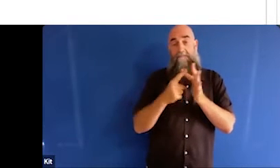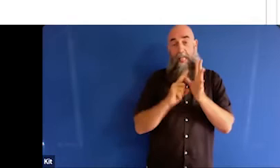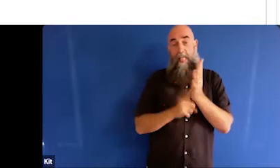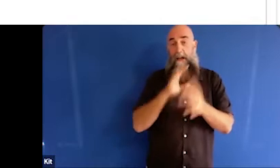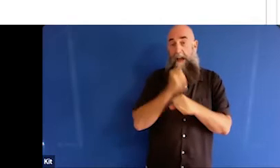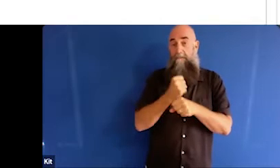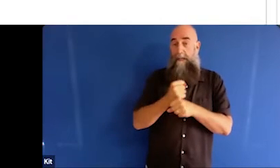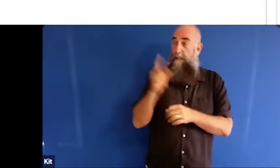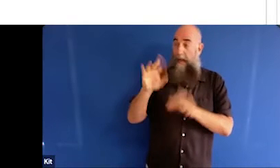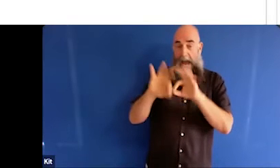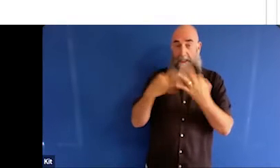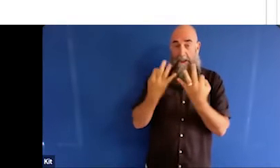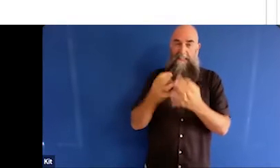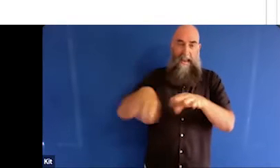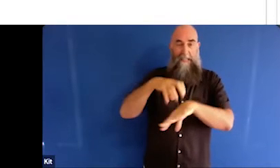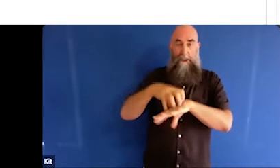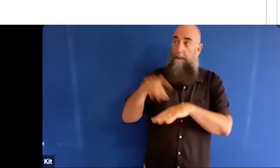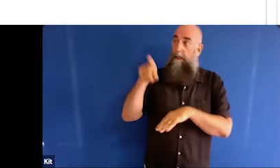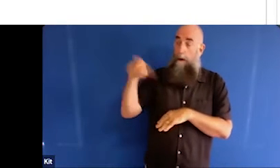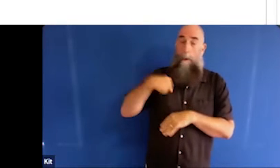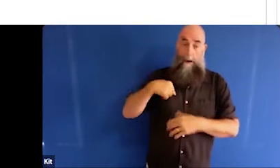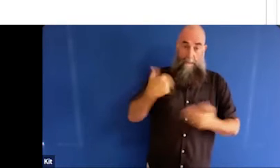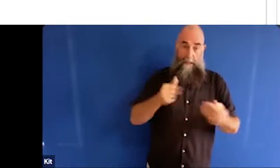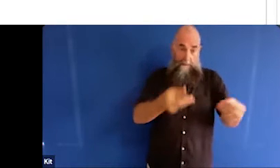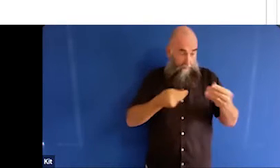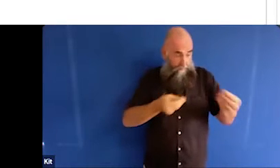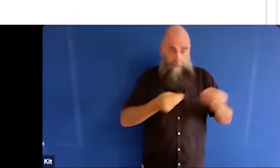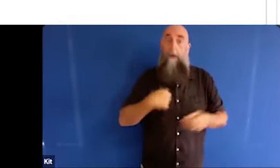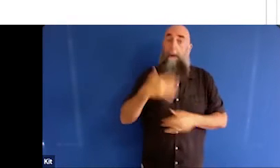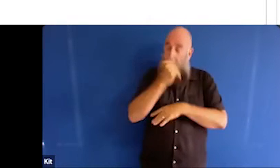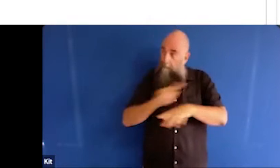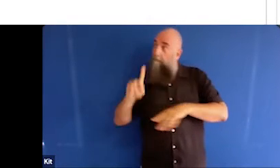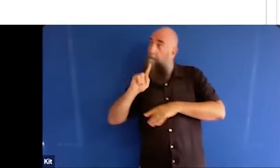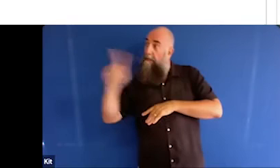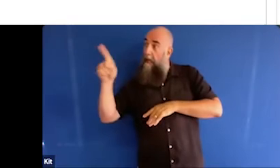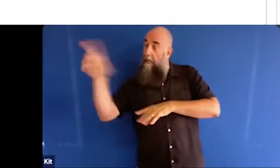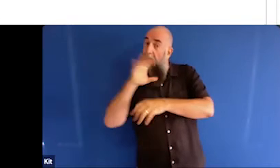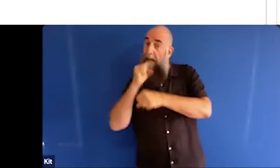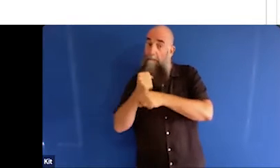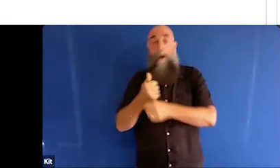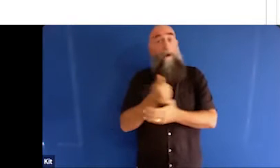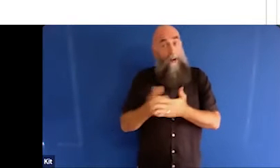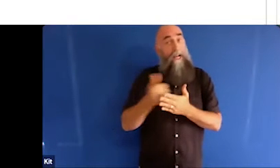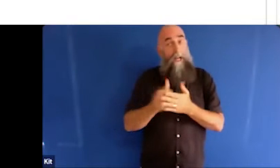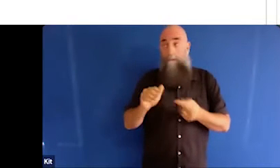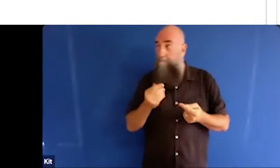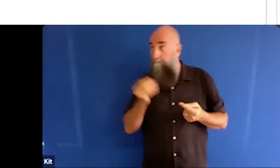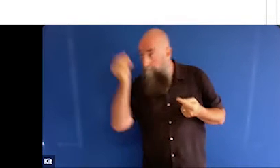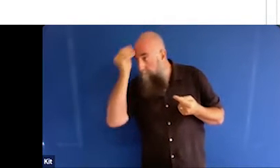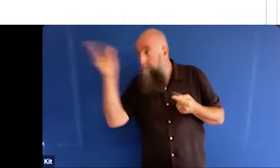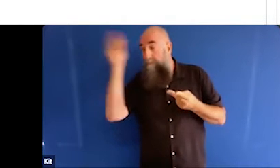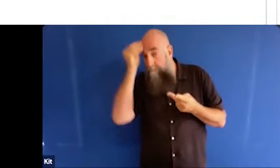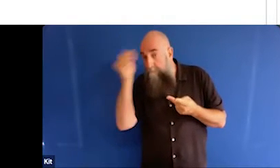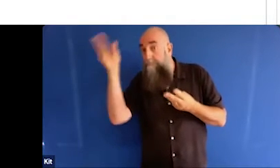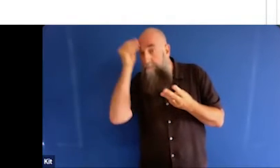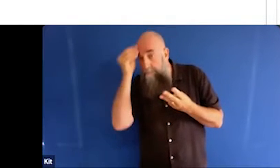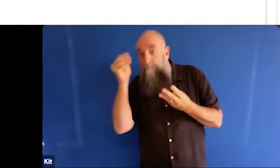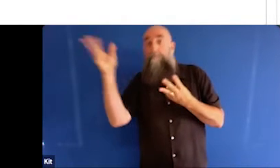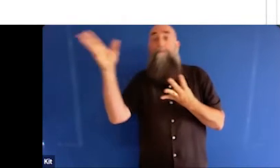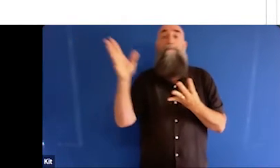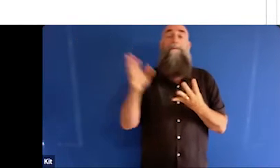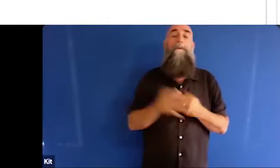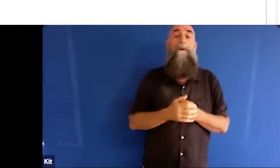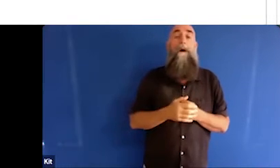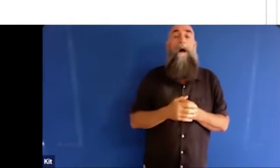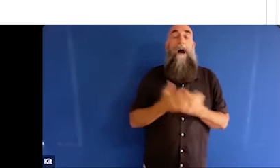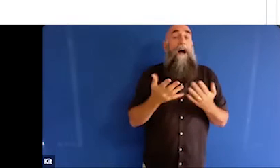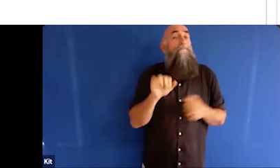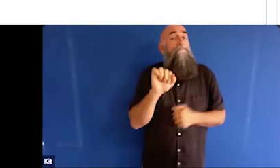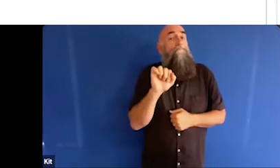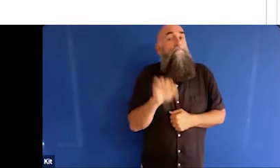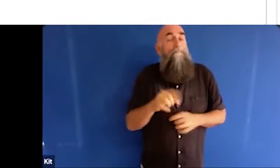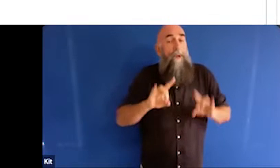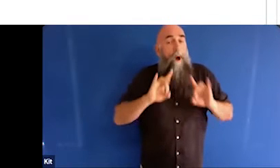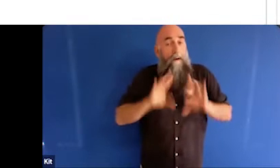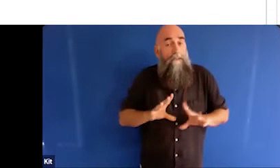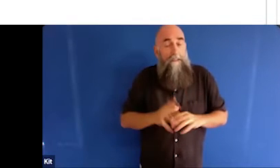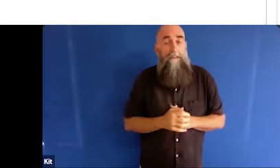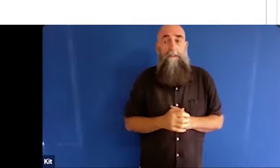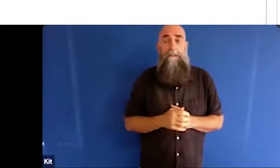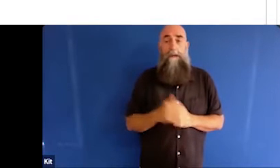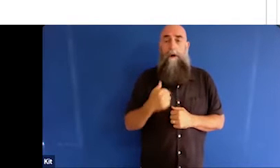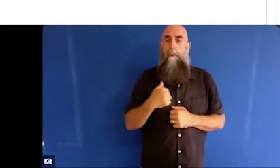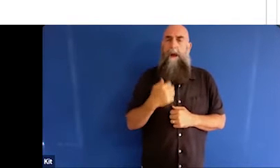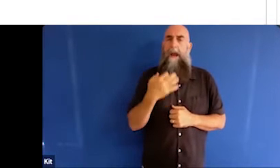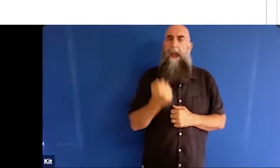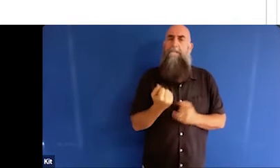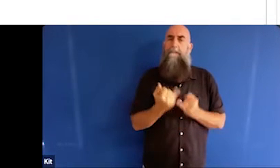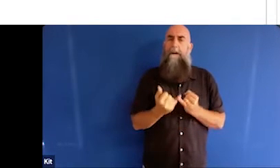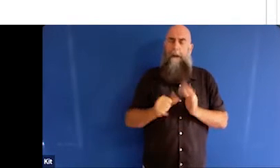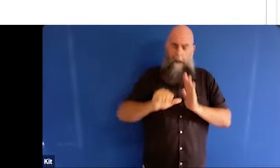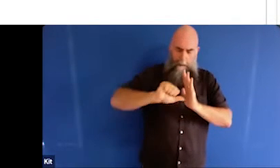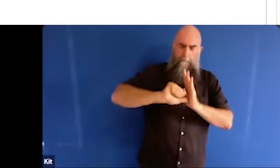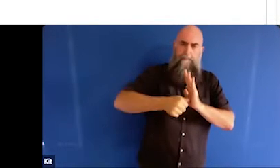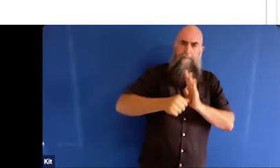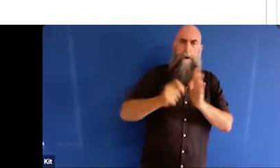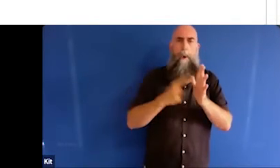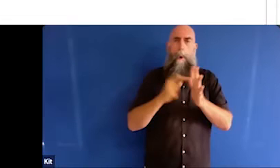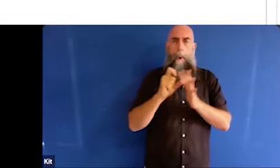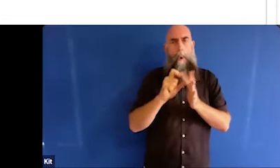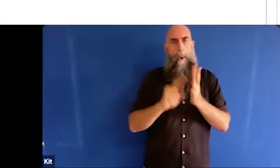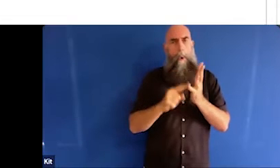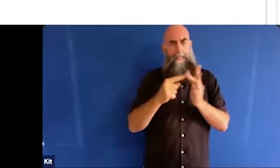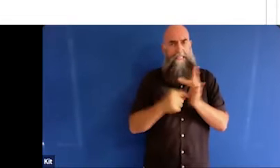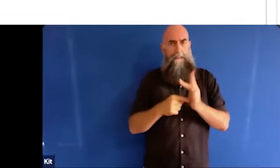to government very, very regular ly. Obviously, we have very stringent audit processes applied to our